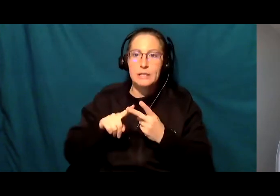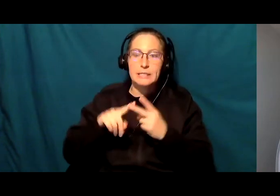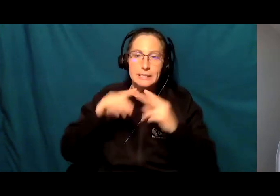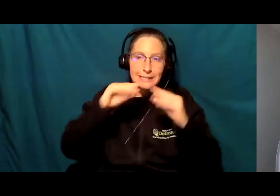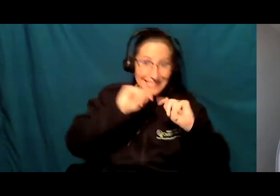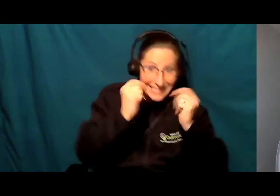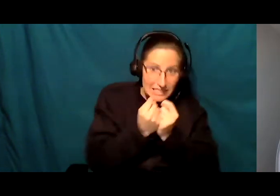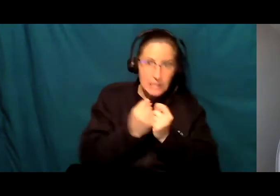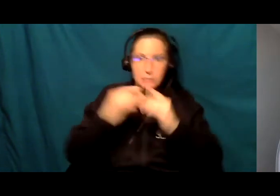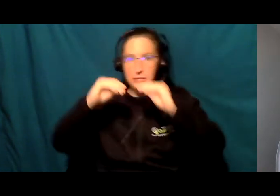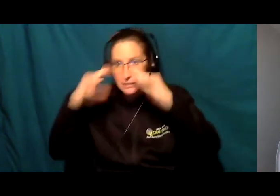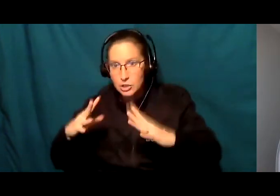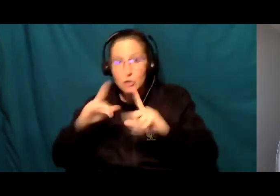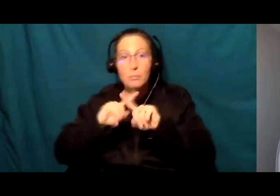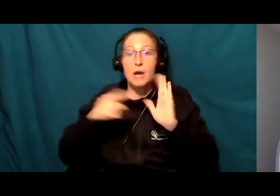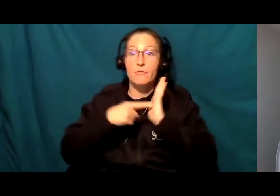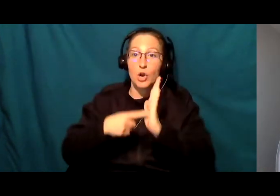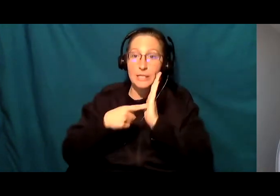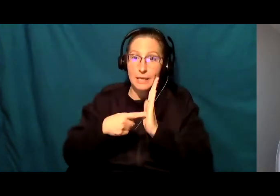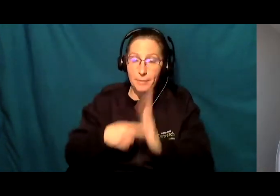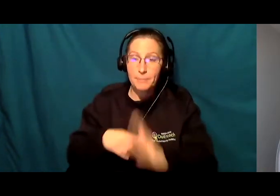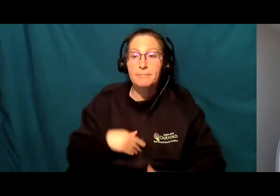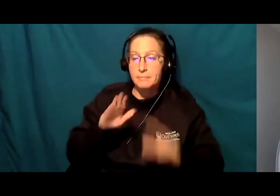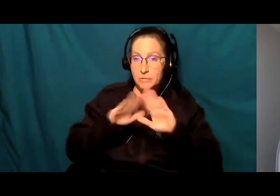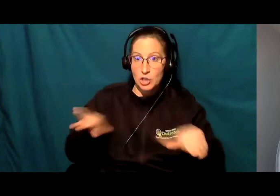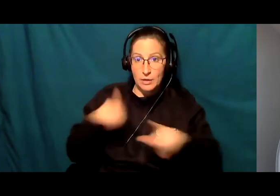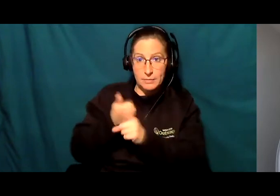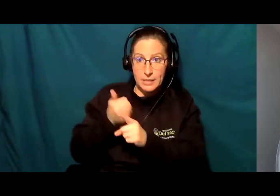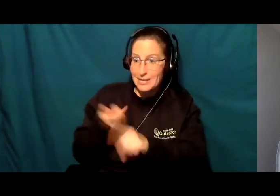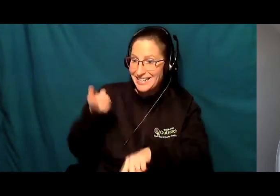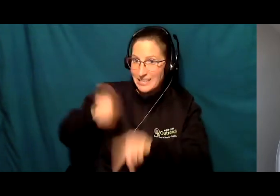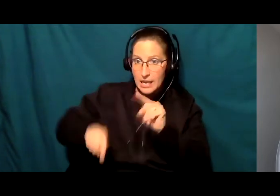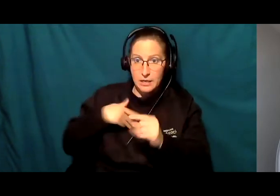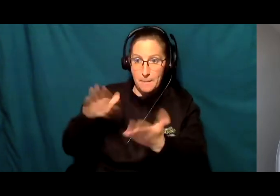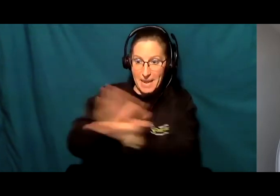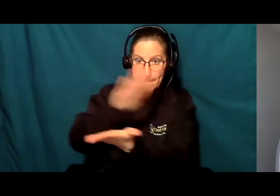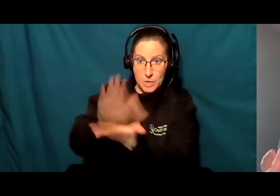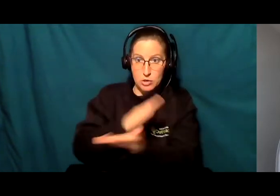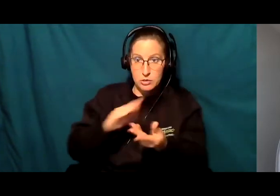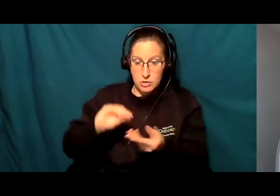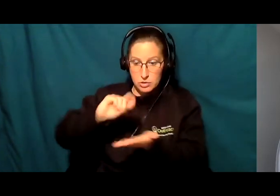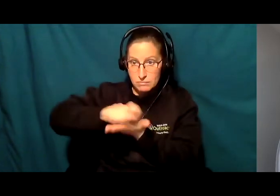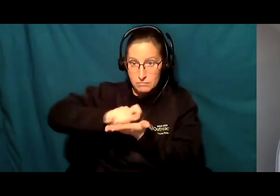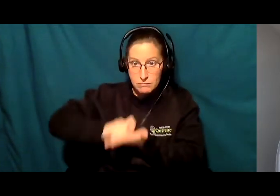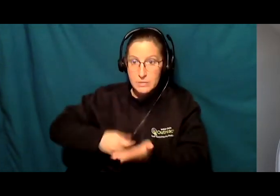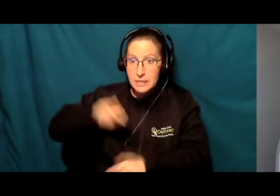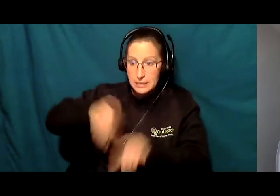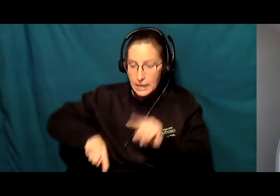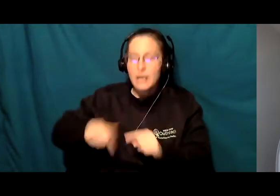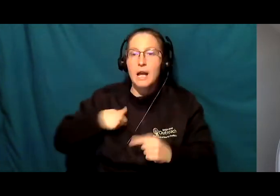But for example, if the child can't do worksheets, I want the student to have everything they need at home.